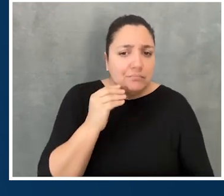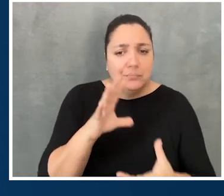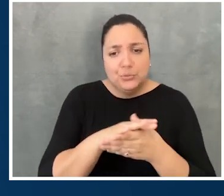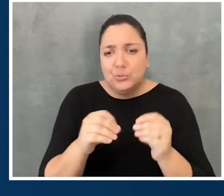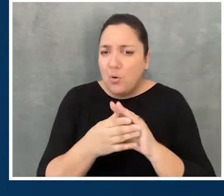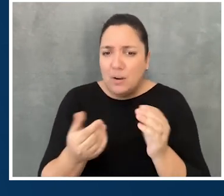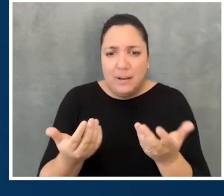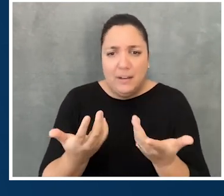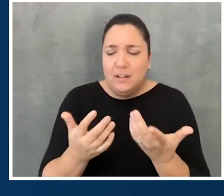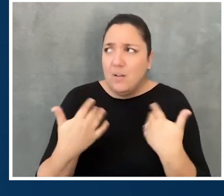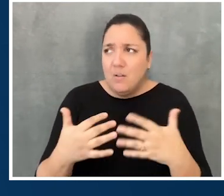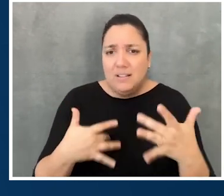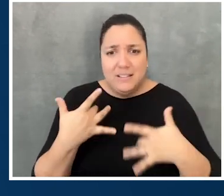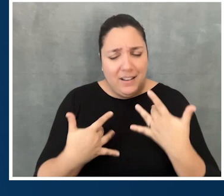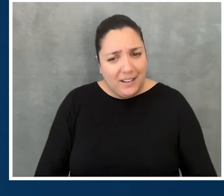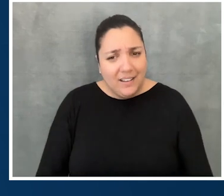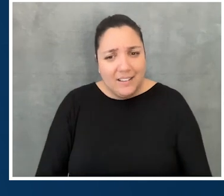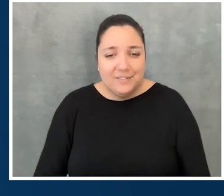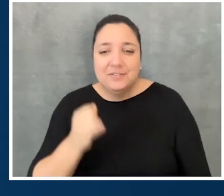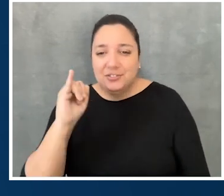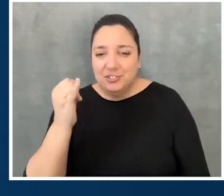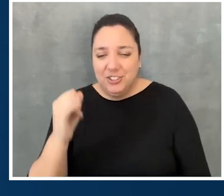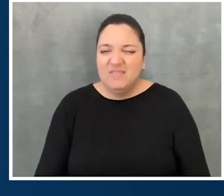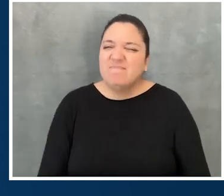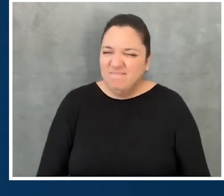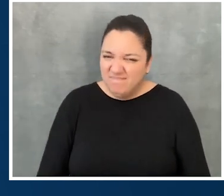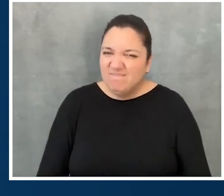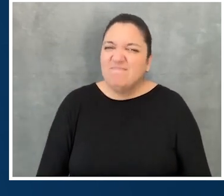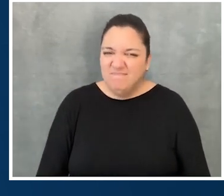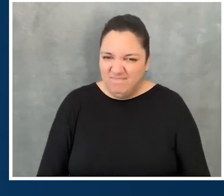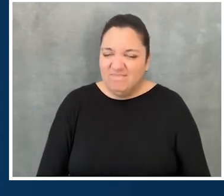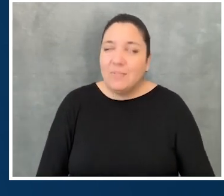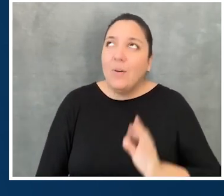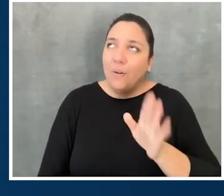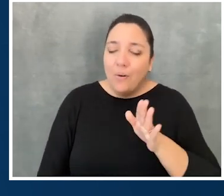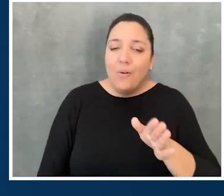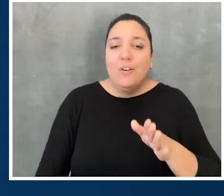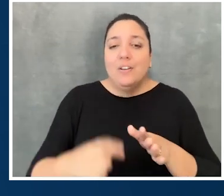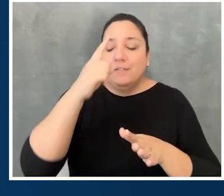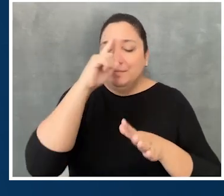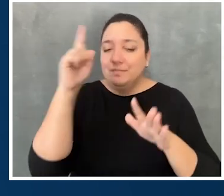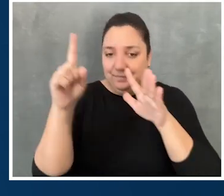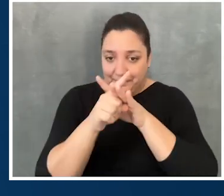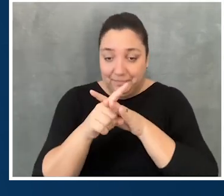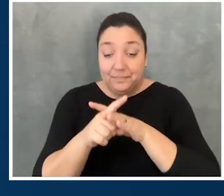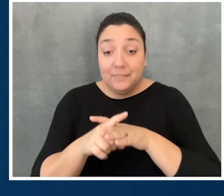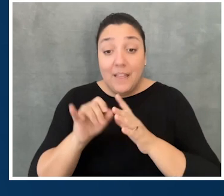It's really so exciting. Yeah, and I forgot to mention that the stories we collect